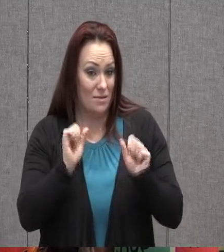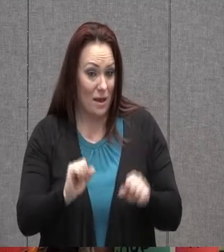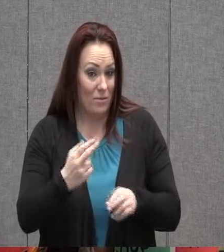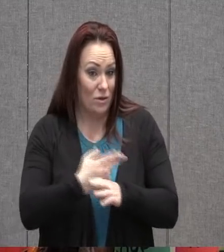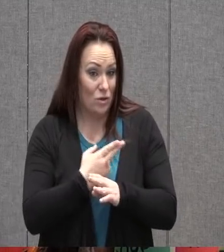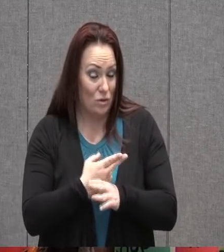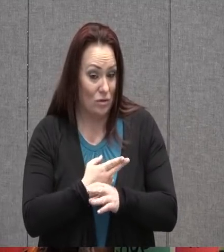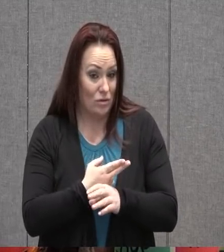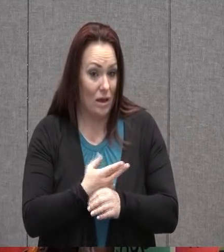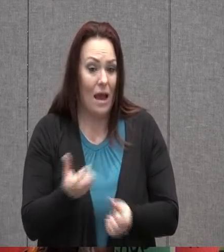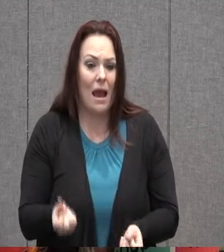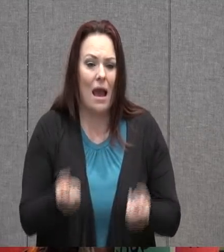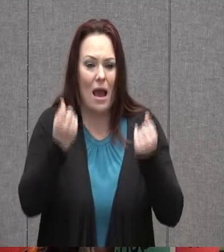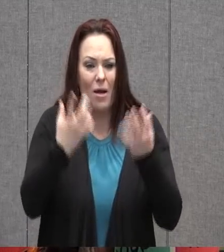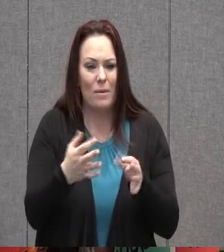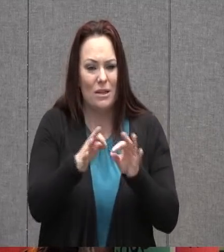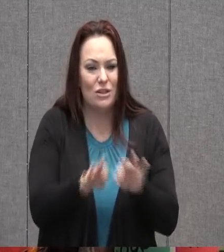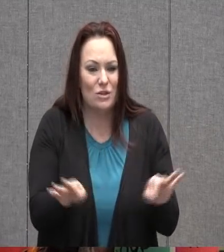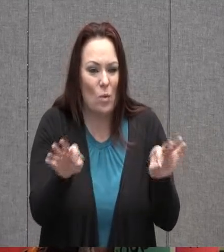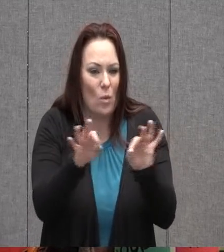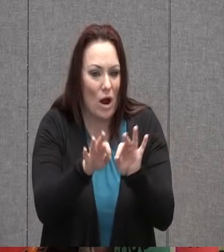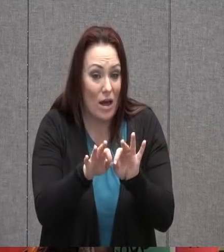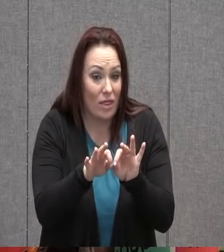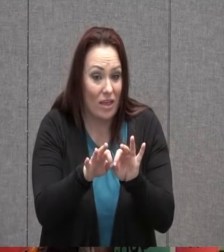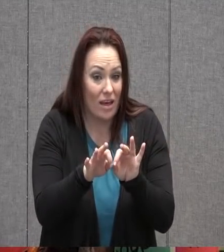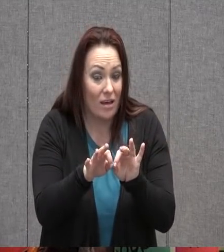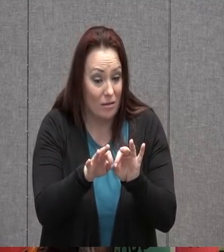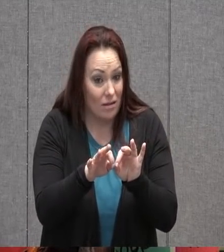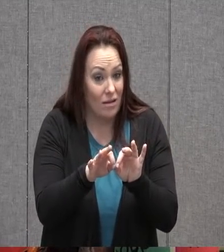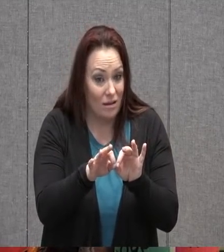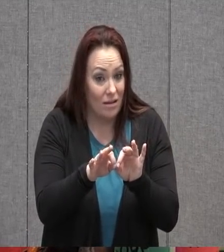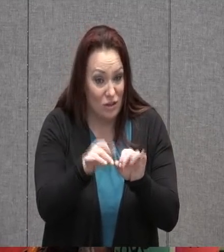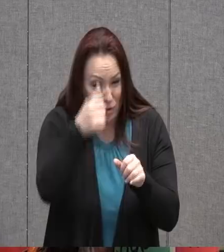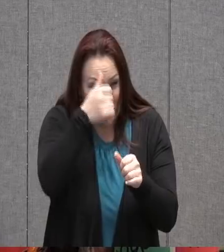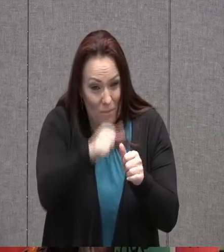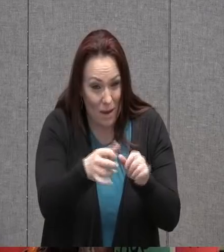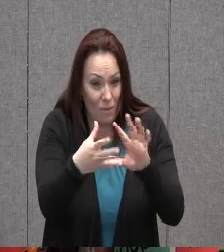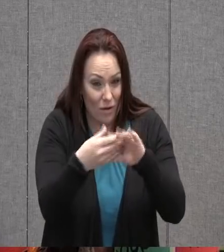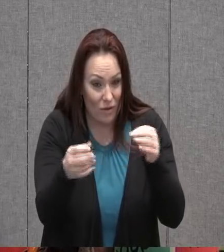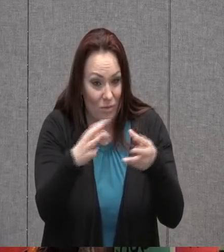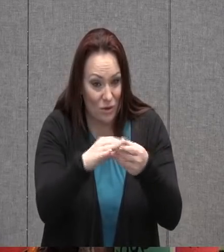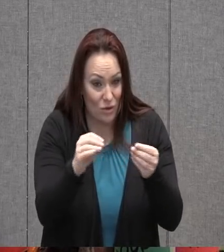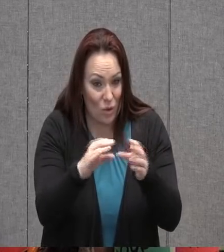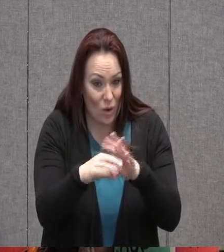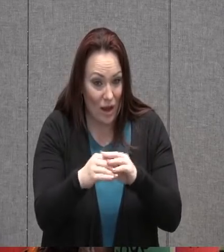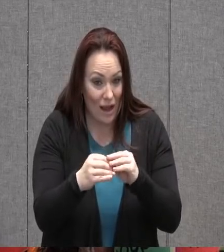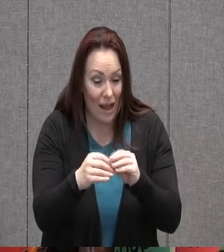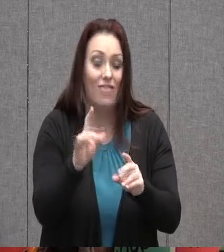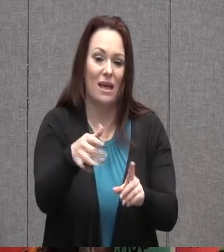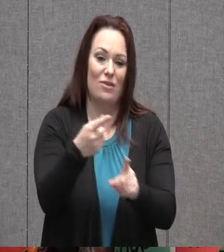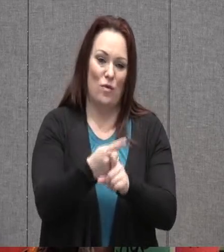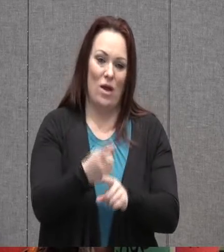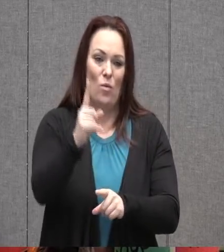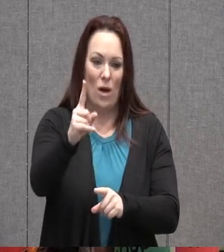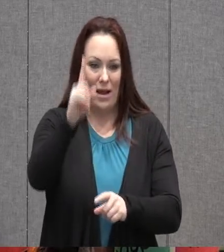That's right, one cent. This penny is worth one cent.